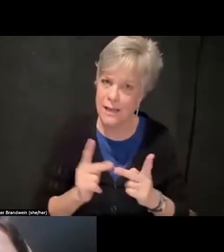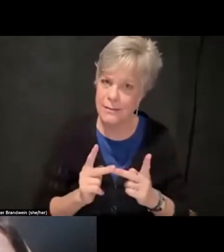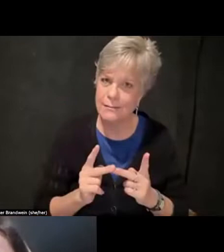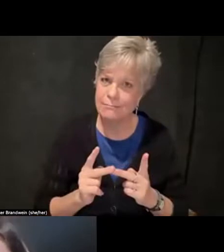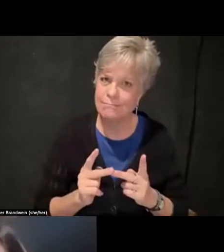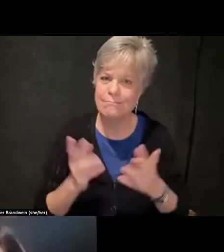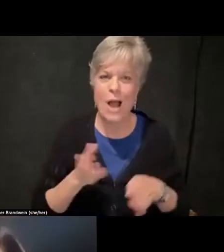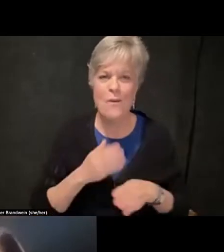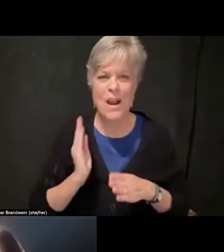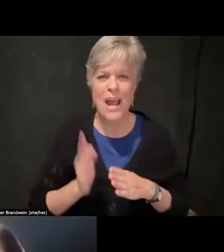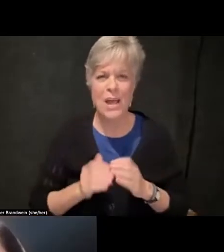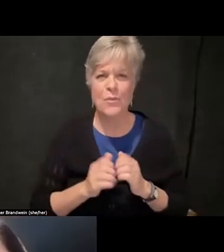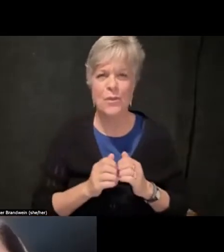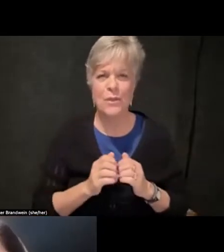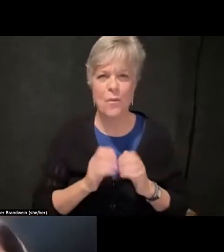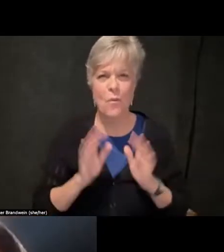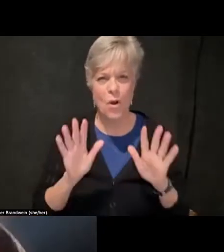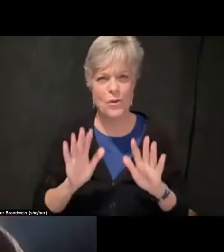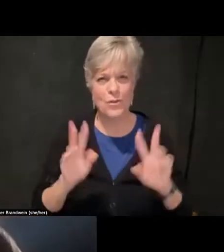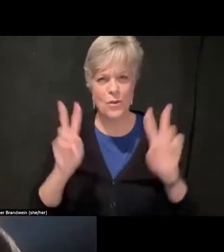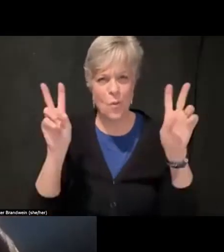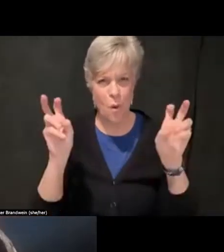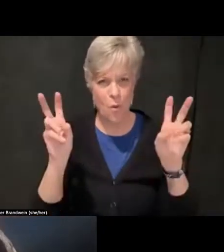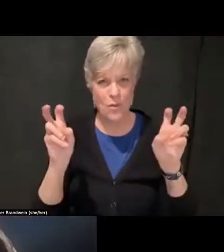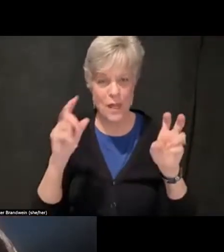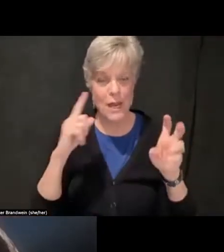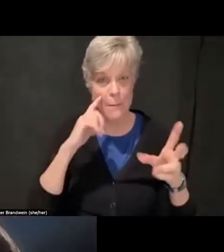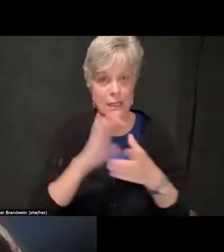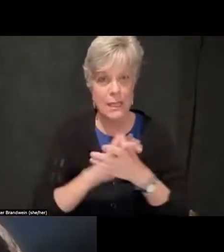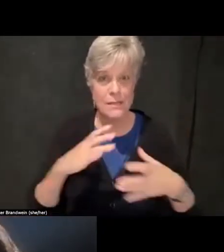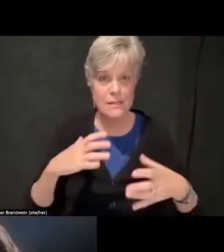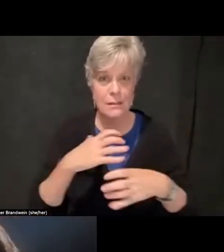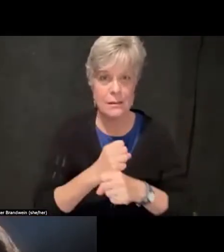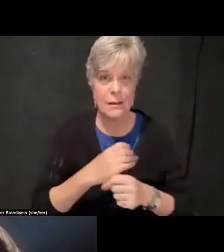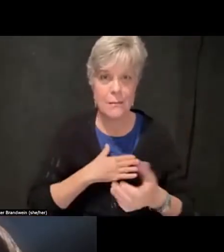that I believe sums up my dissertation beautifully.